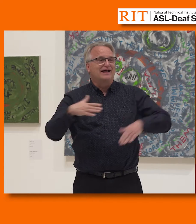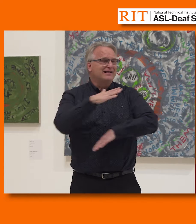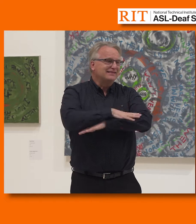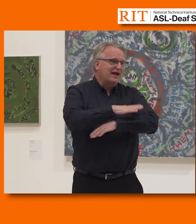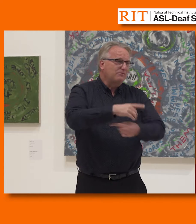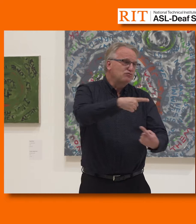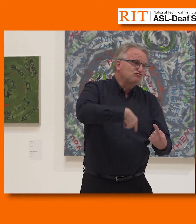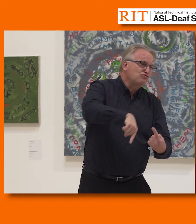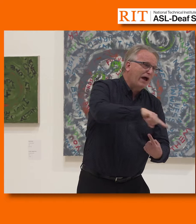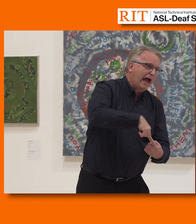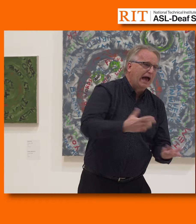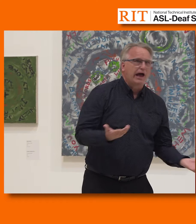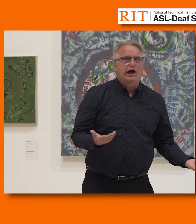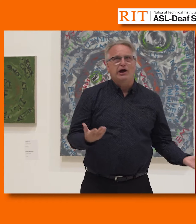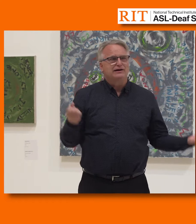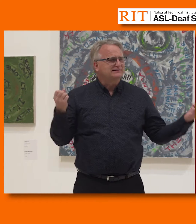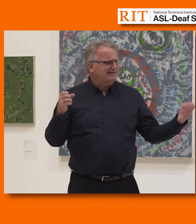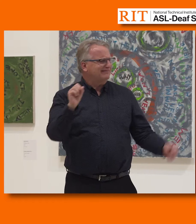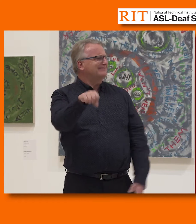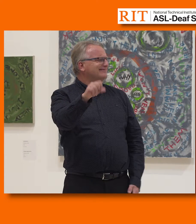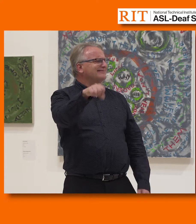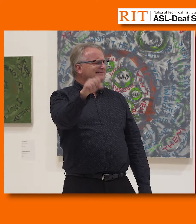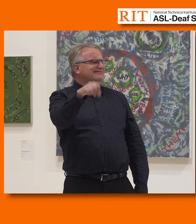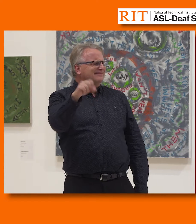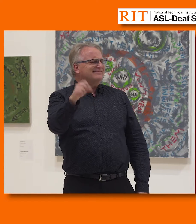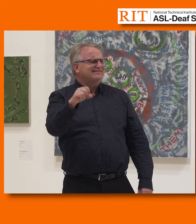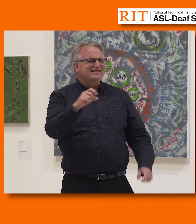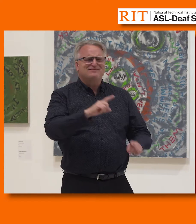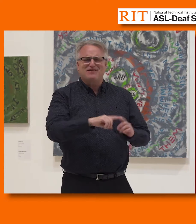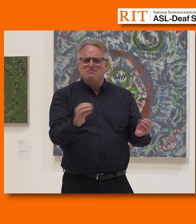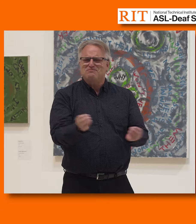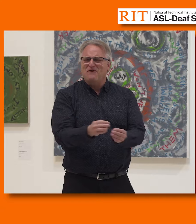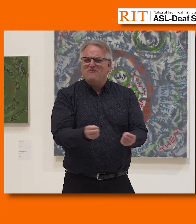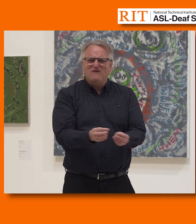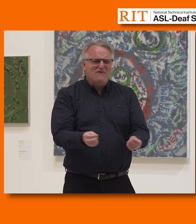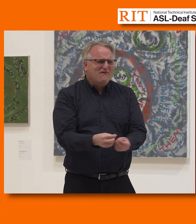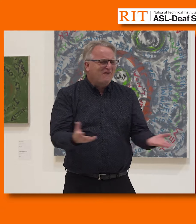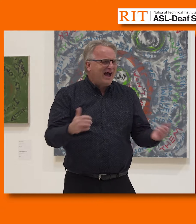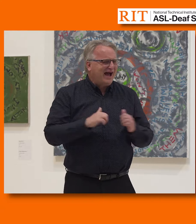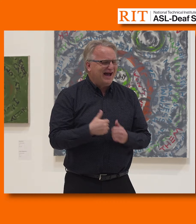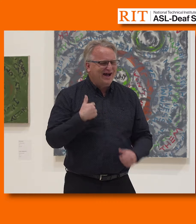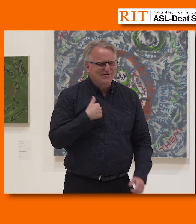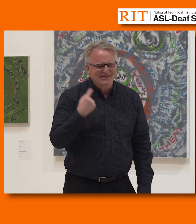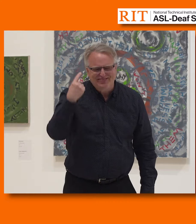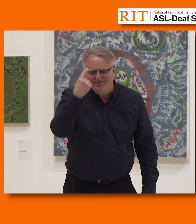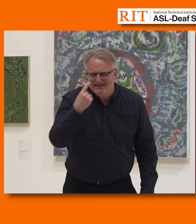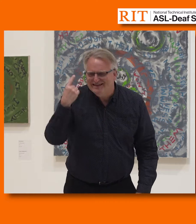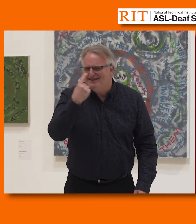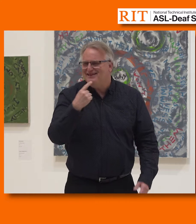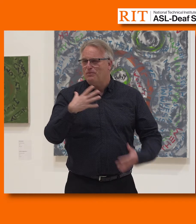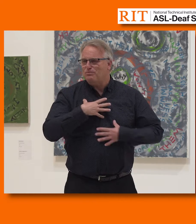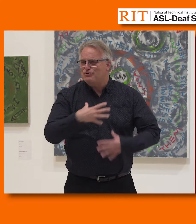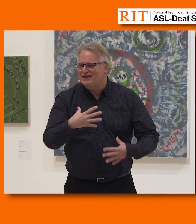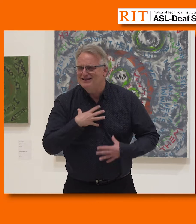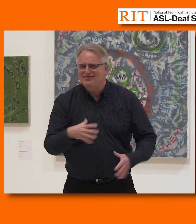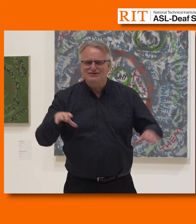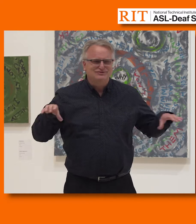not just about lighting and how you arrange the space. I mean, that's all part of it, but there's a lot more to it. It's much richer than that.